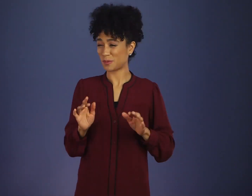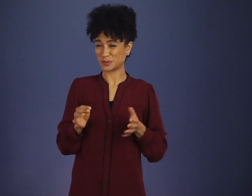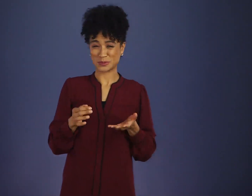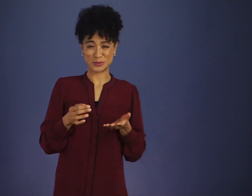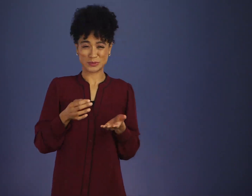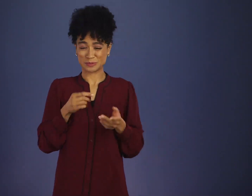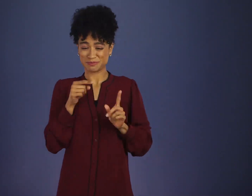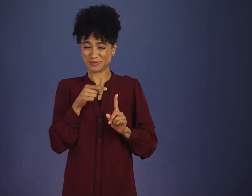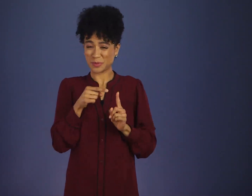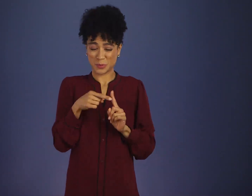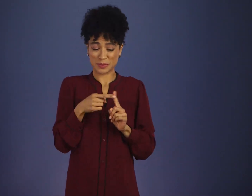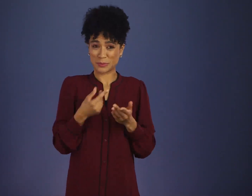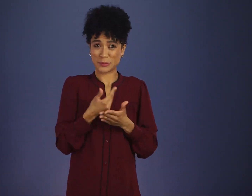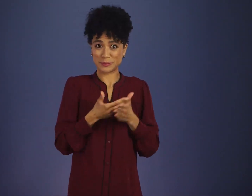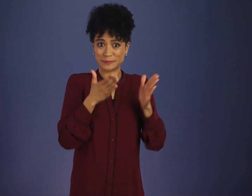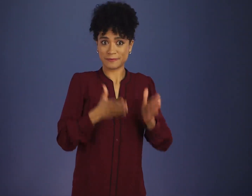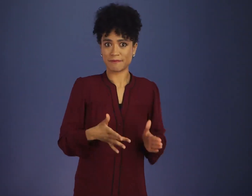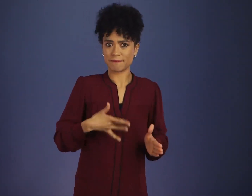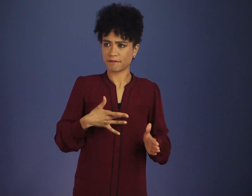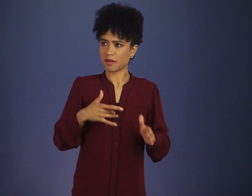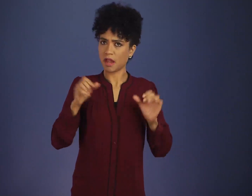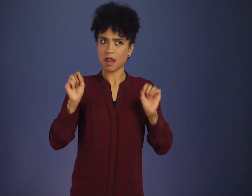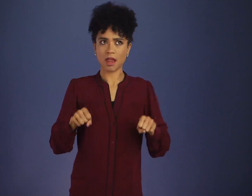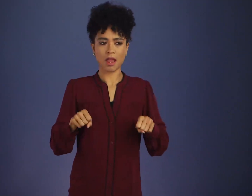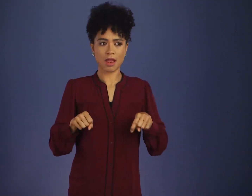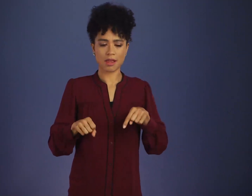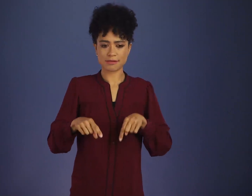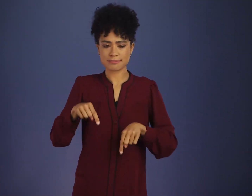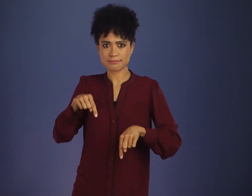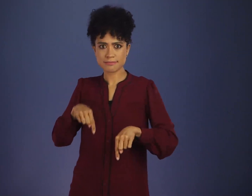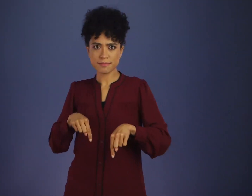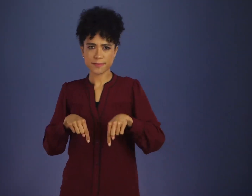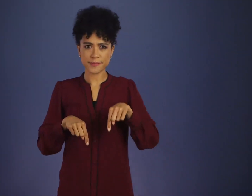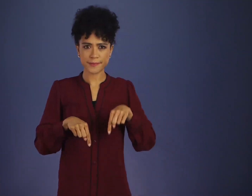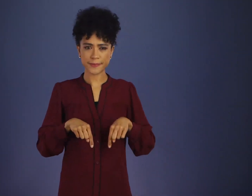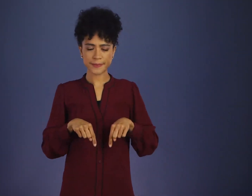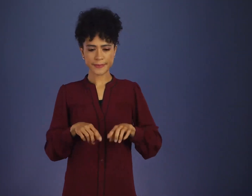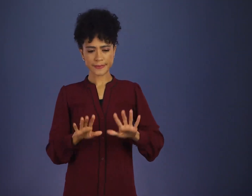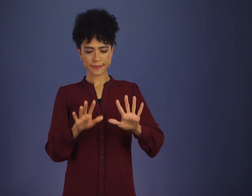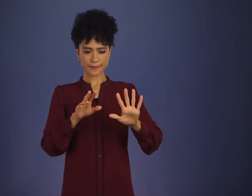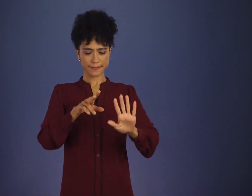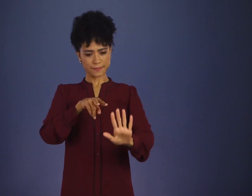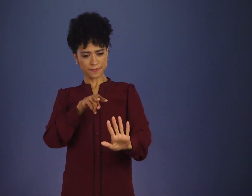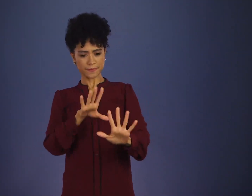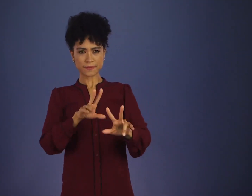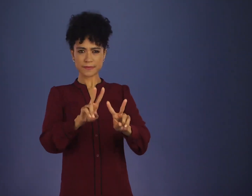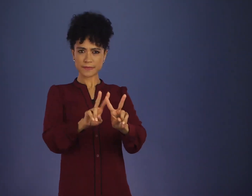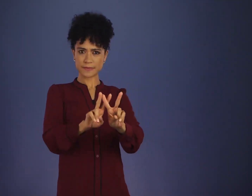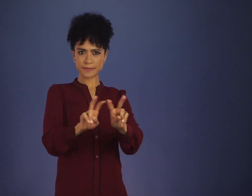As soon as he begins to be more objective, the newcomer can fearlessly, rather than fearfully,